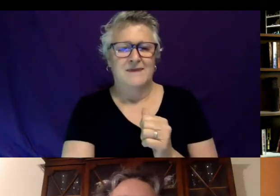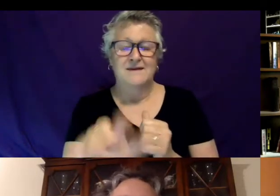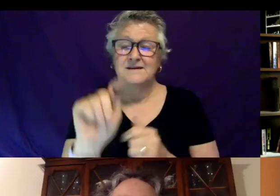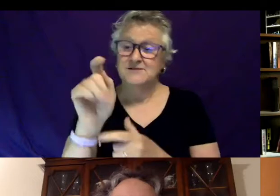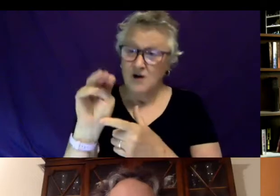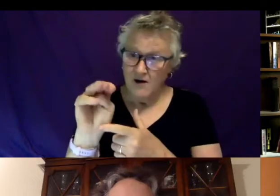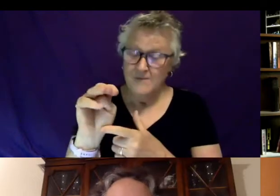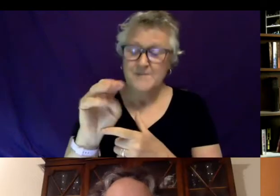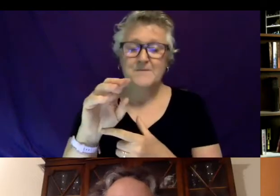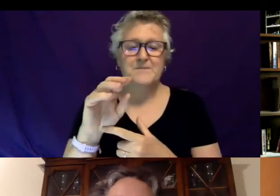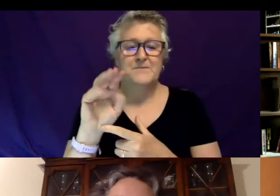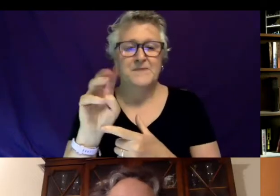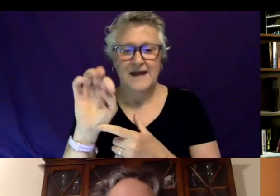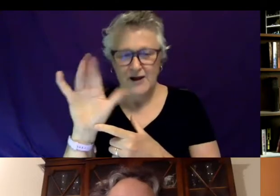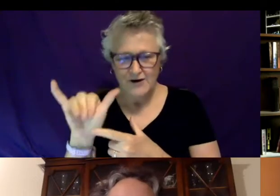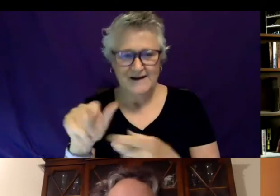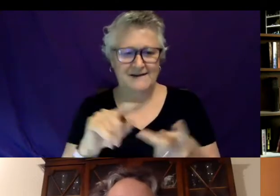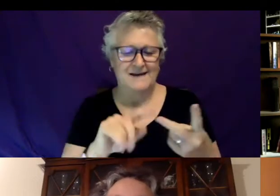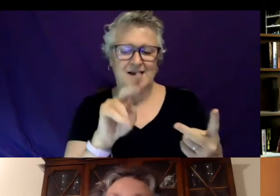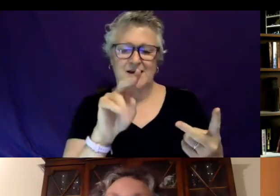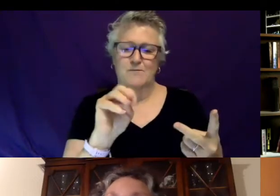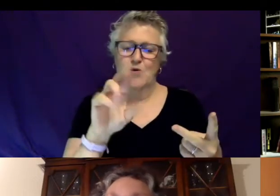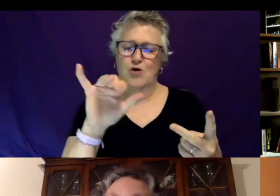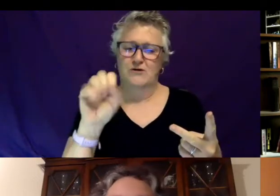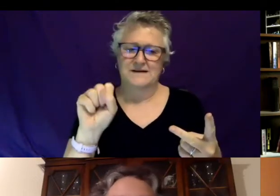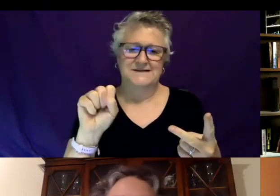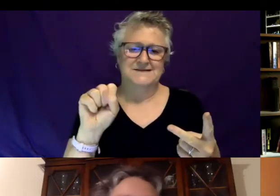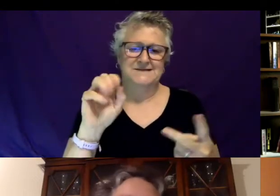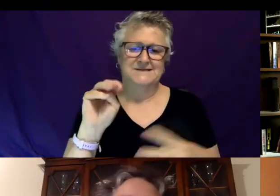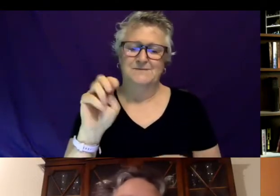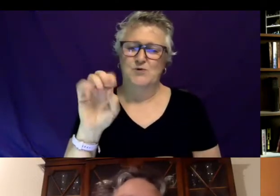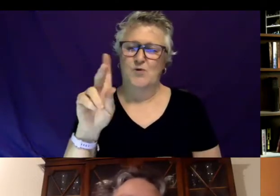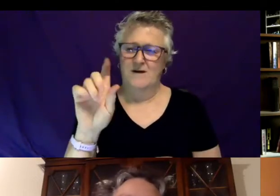Morris Norvin began to study art at the age of eight, attending various